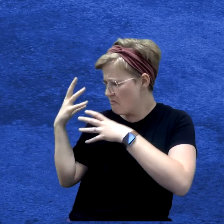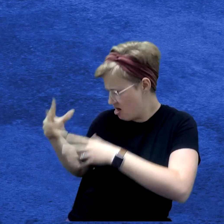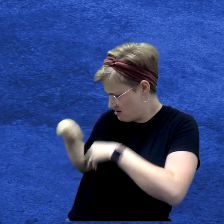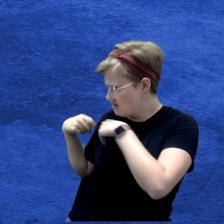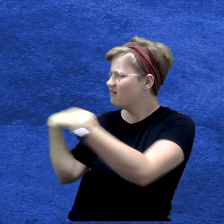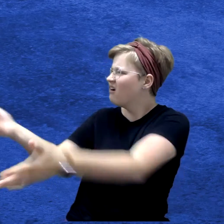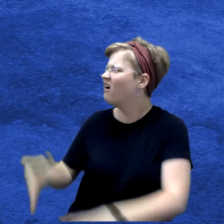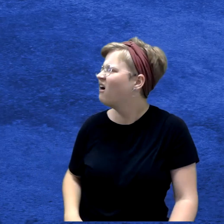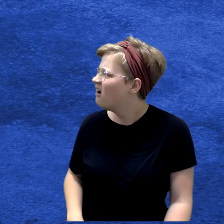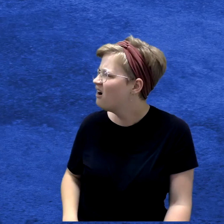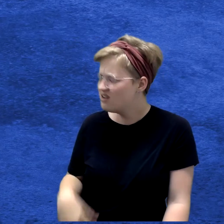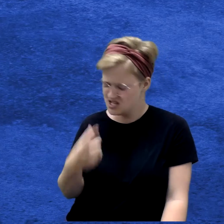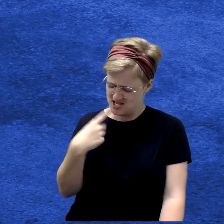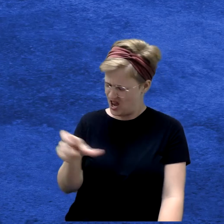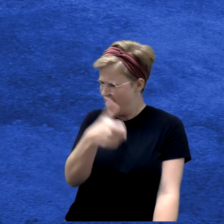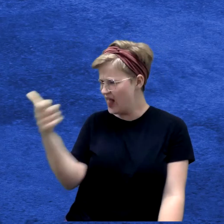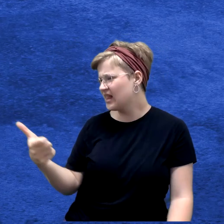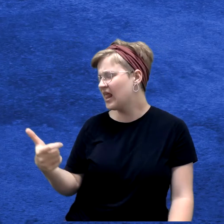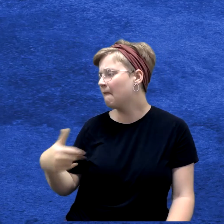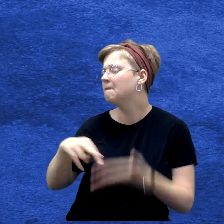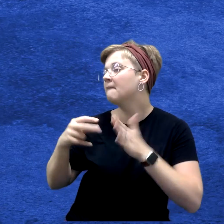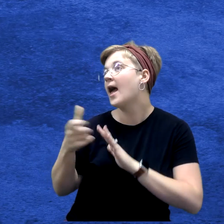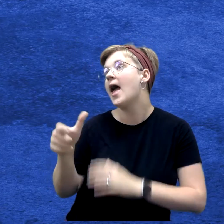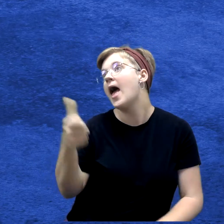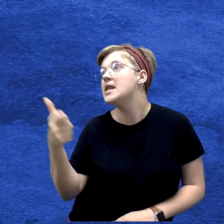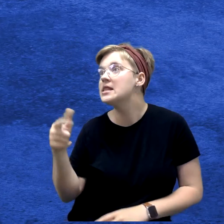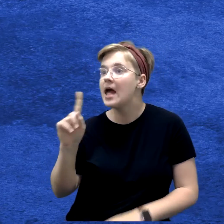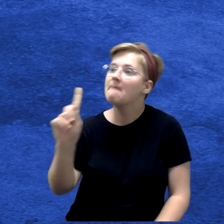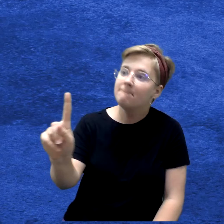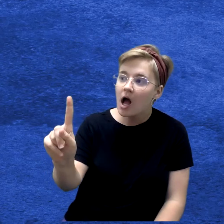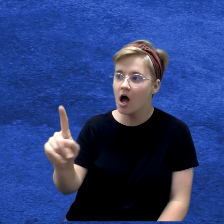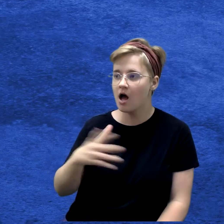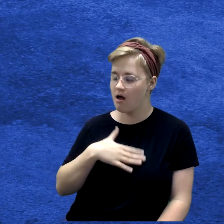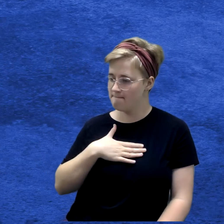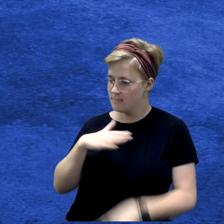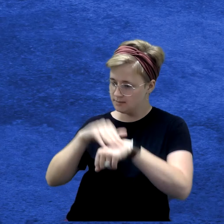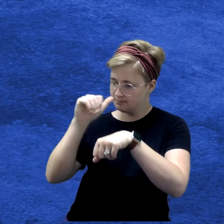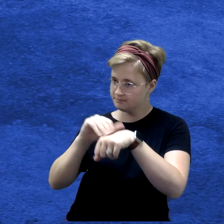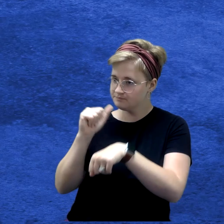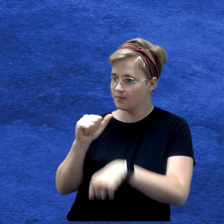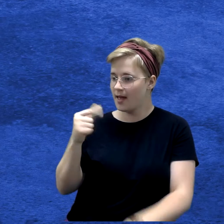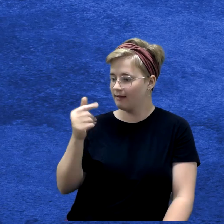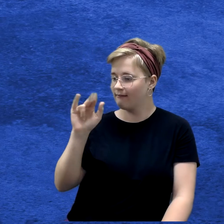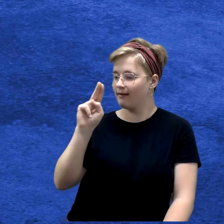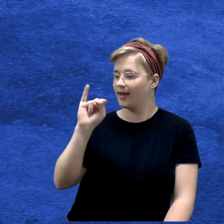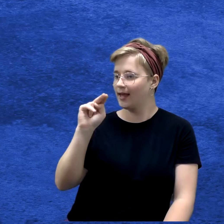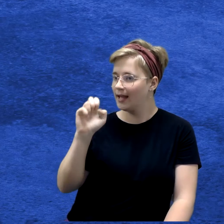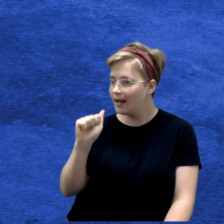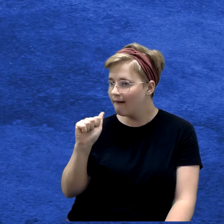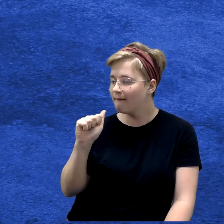“When I said anything, I meant anything but my guinea pig! Are you coming with me or not?